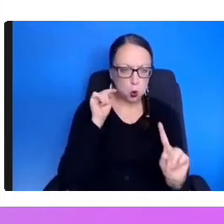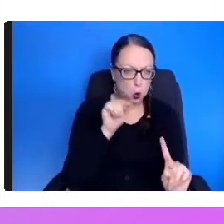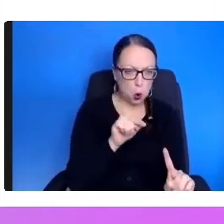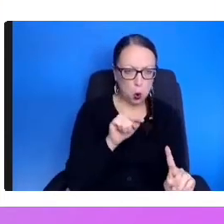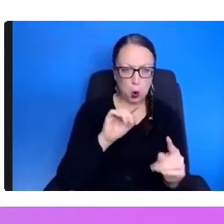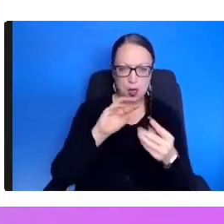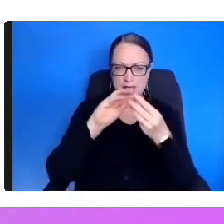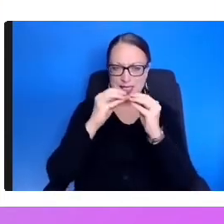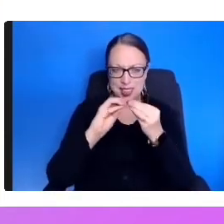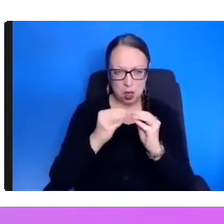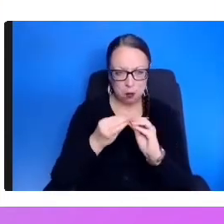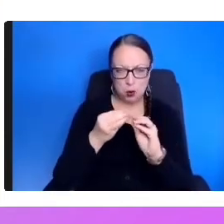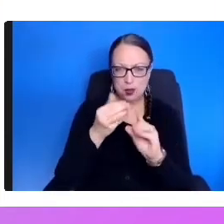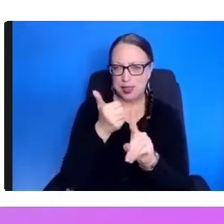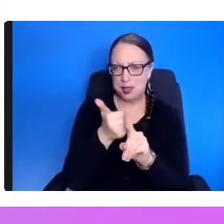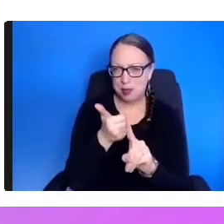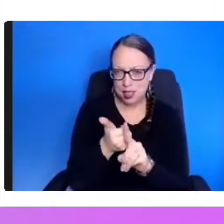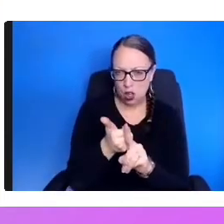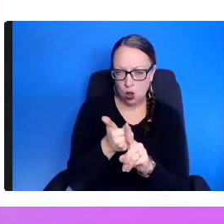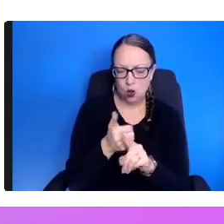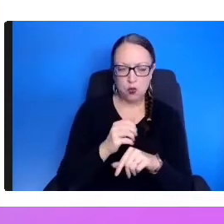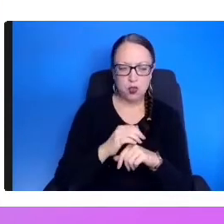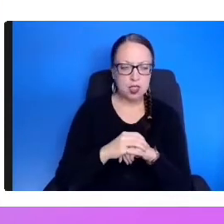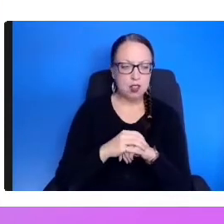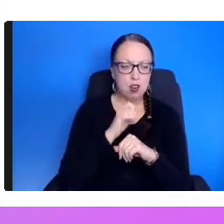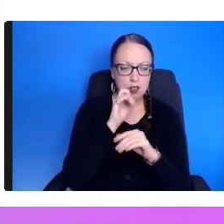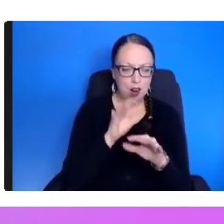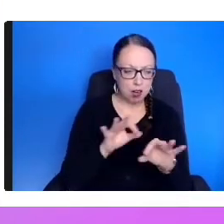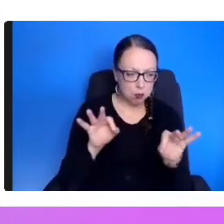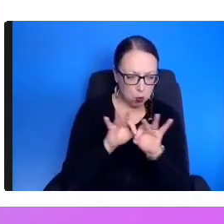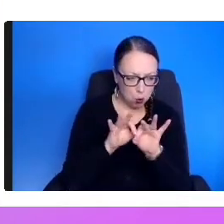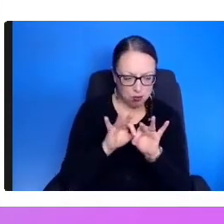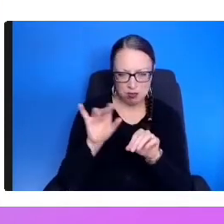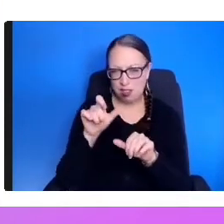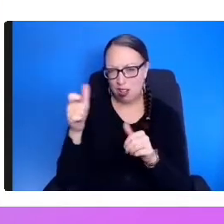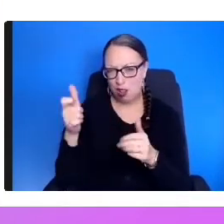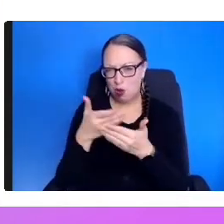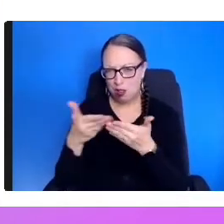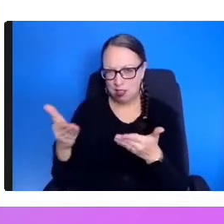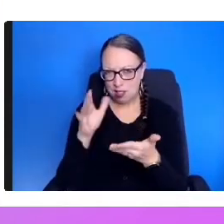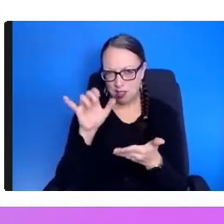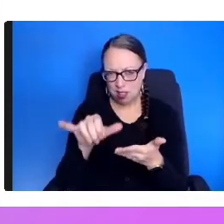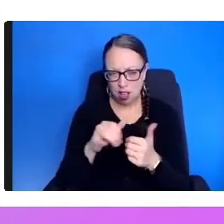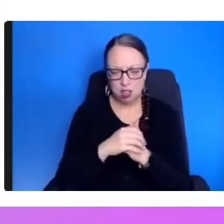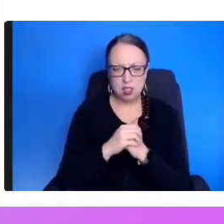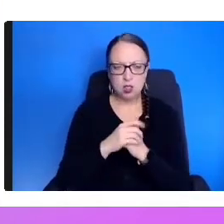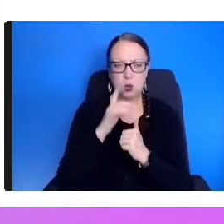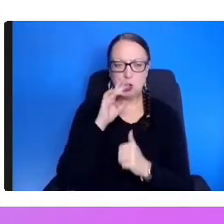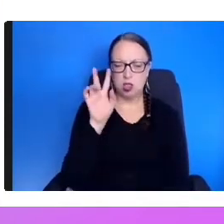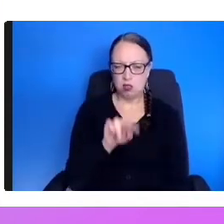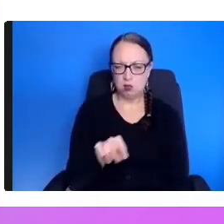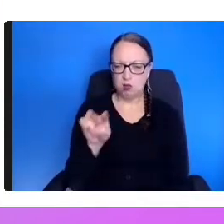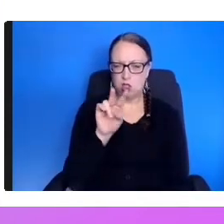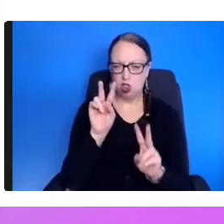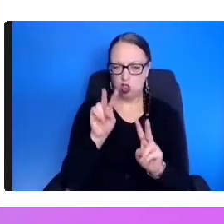with anyone with dyscalculia for example and other conditions like that and so she actually judges distance by the number of songs